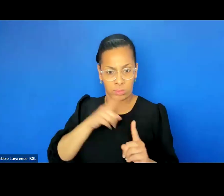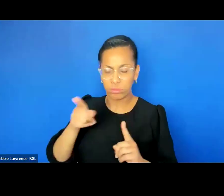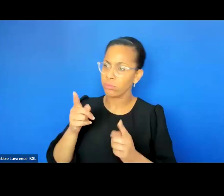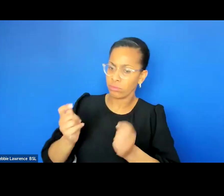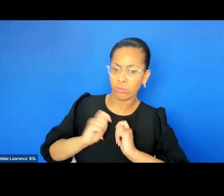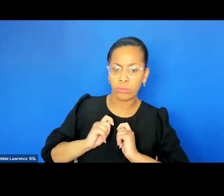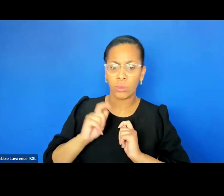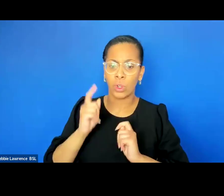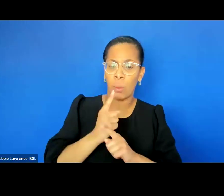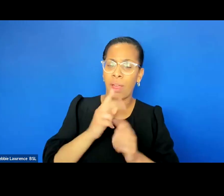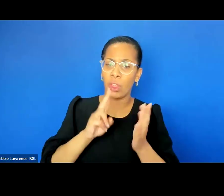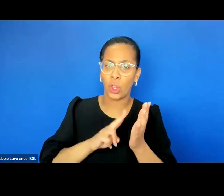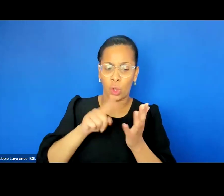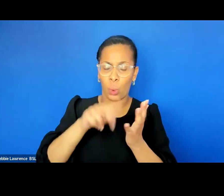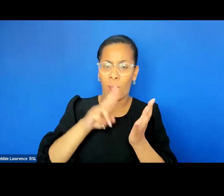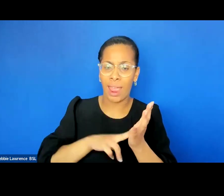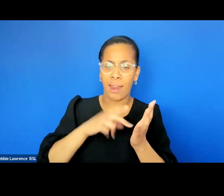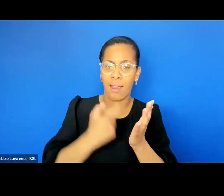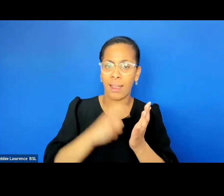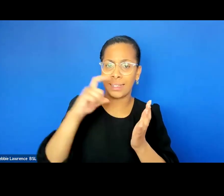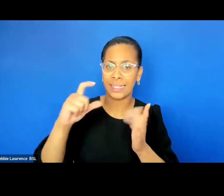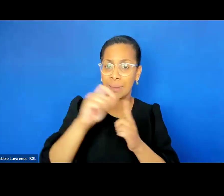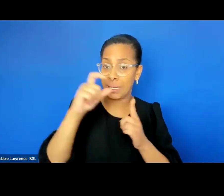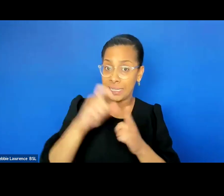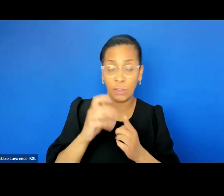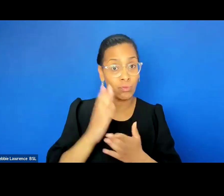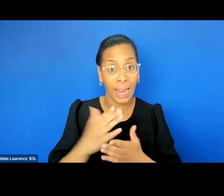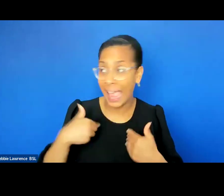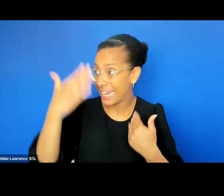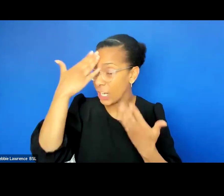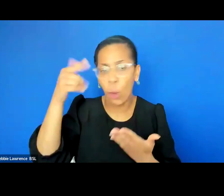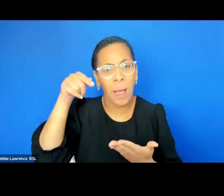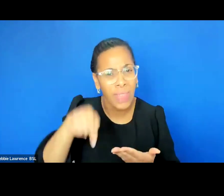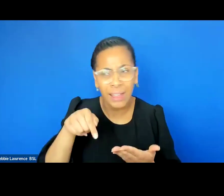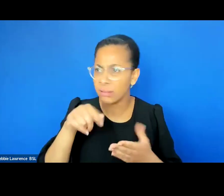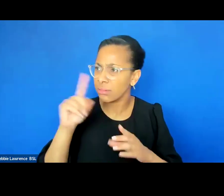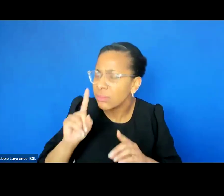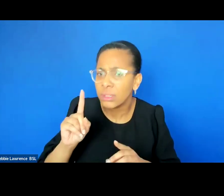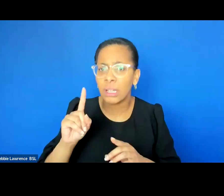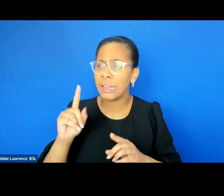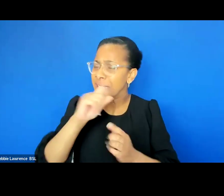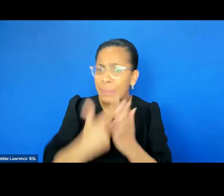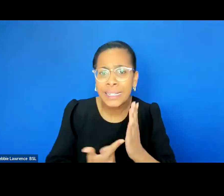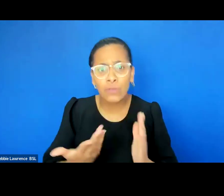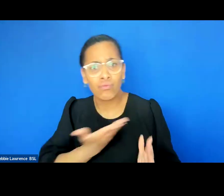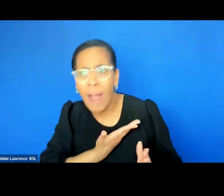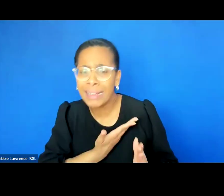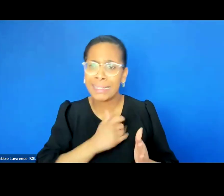the Convention on the Rights of Persons with Disabilities. I didn't know about disability programming or rights in general. I was a fundraiser.